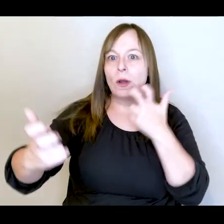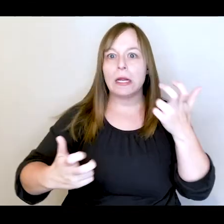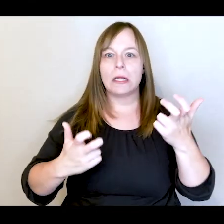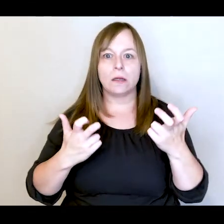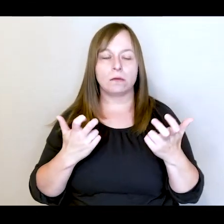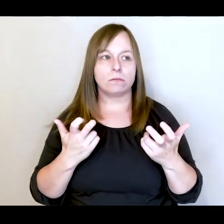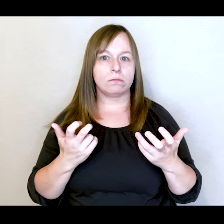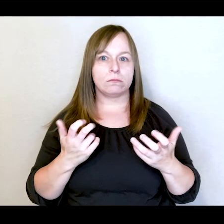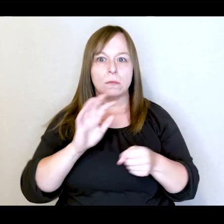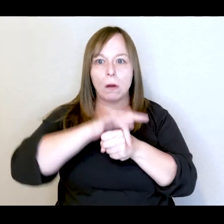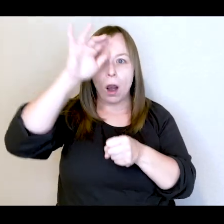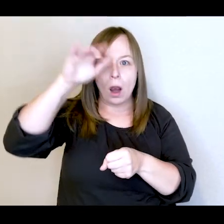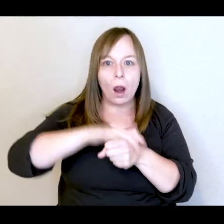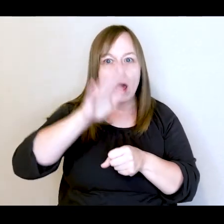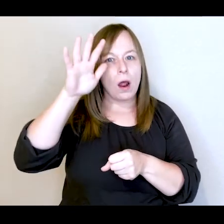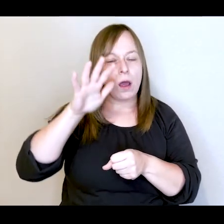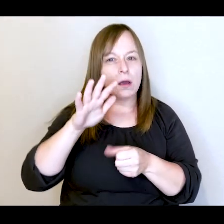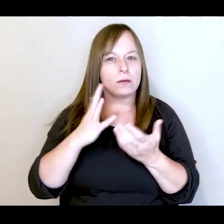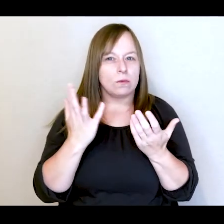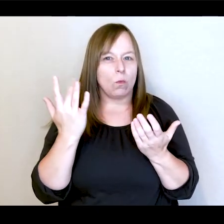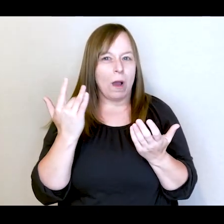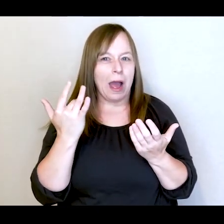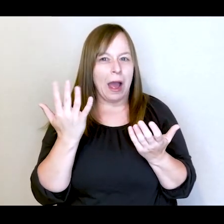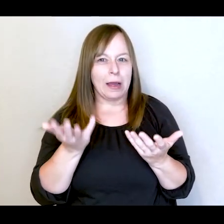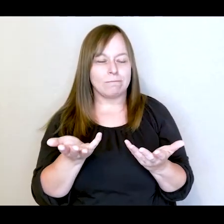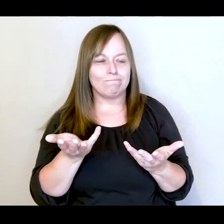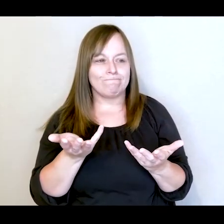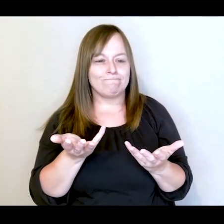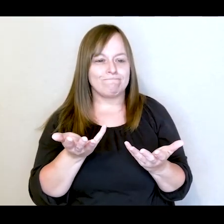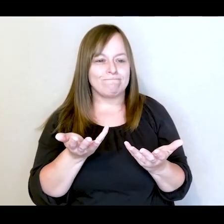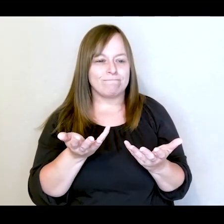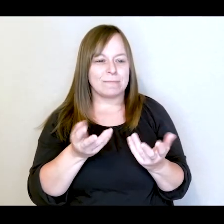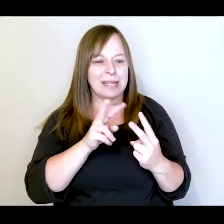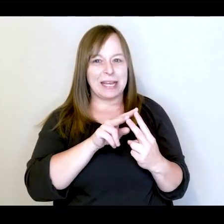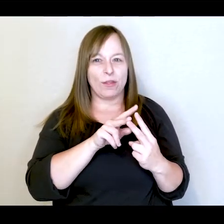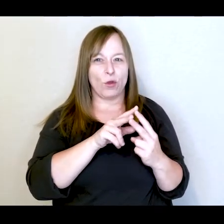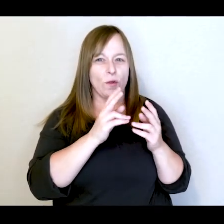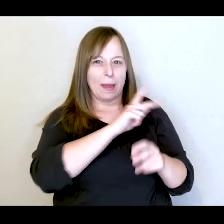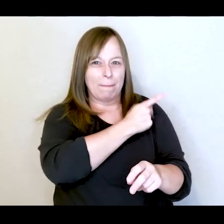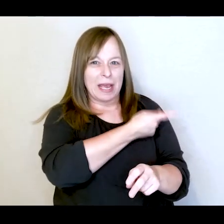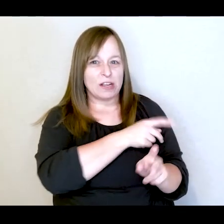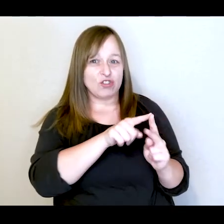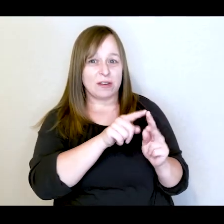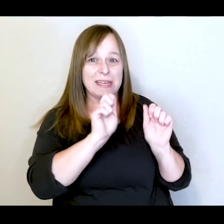kind of thing. But are really reflective often of either their ways to